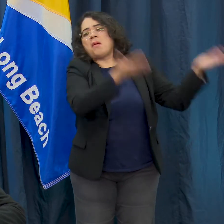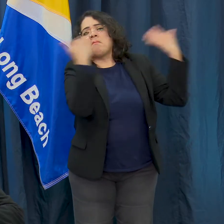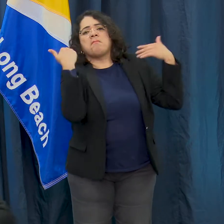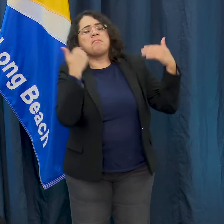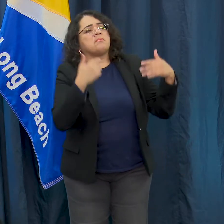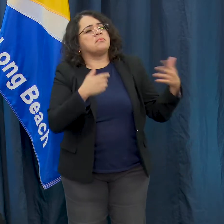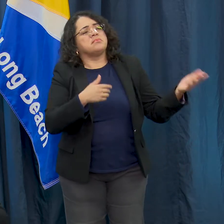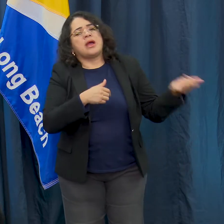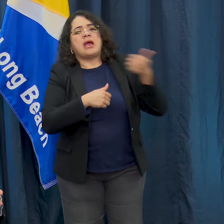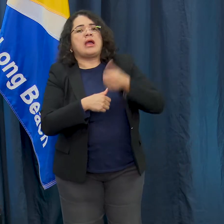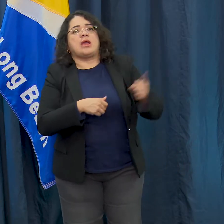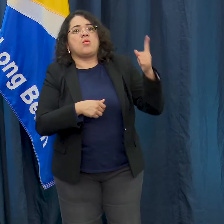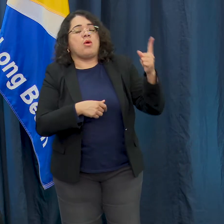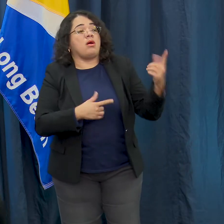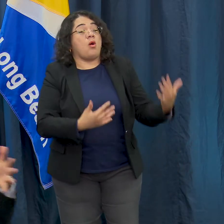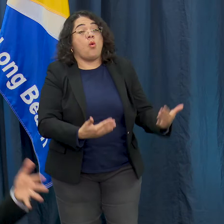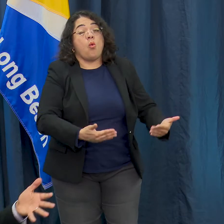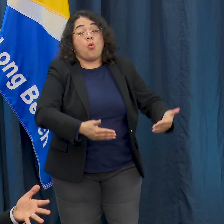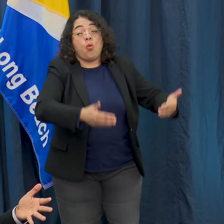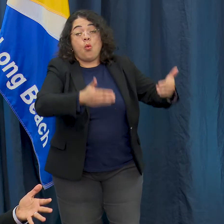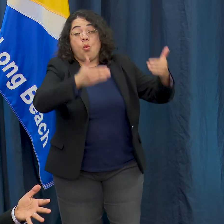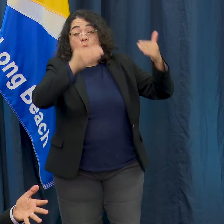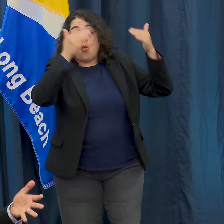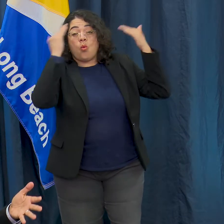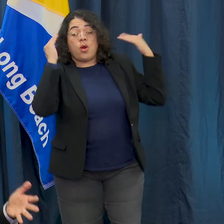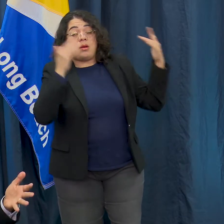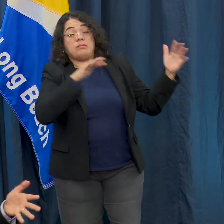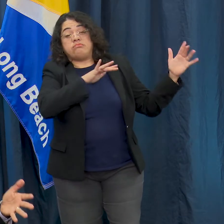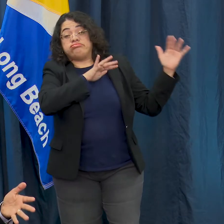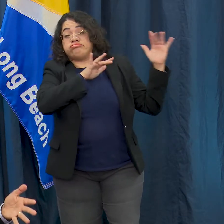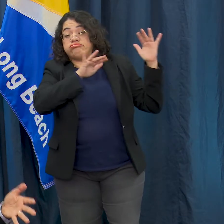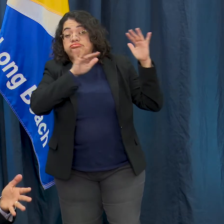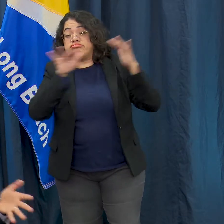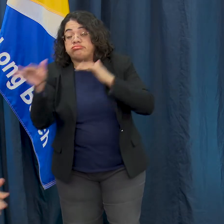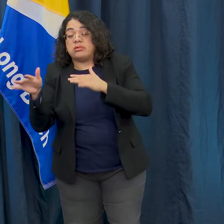were being overburden and other folks that had symptoms are having a harder